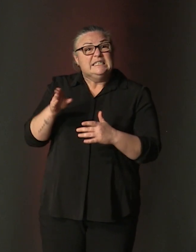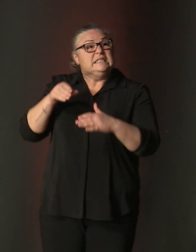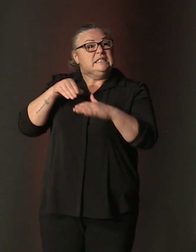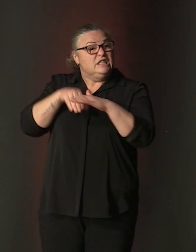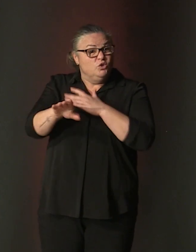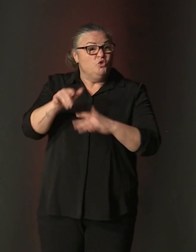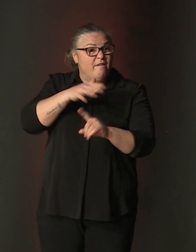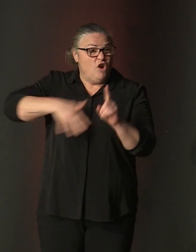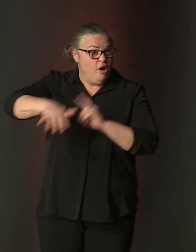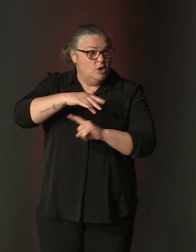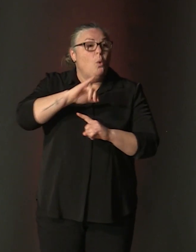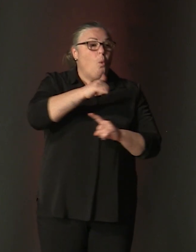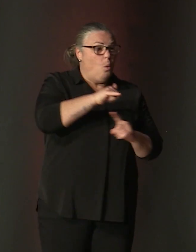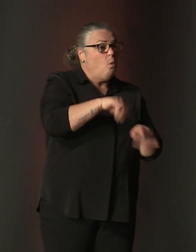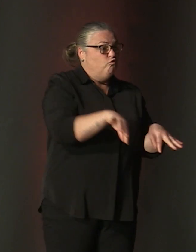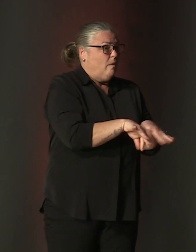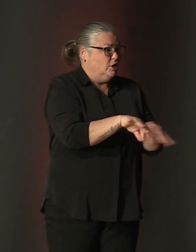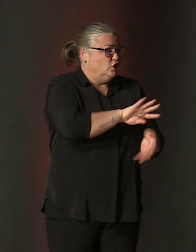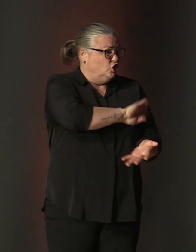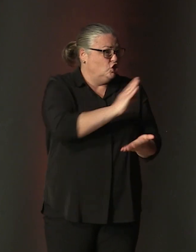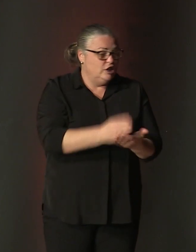break down plastic into small particles.